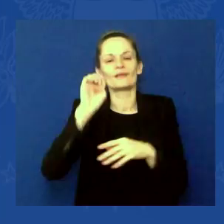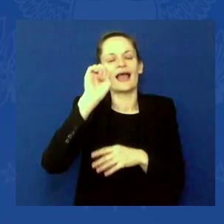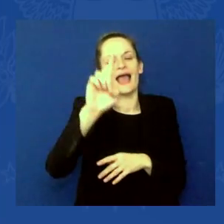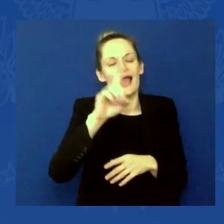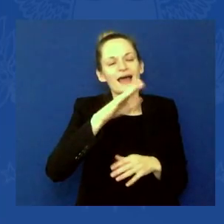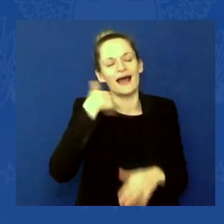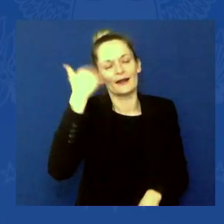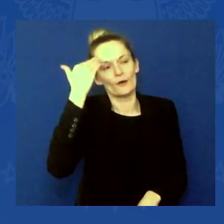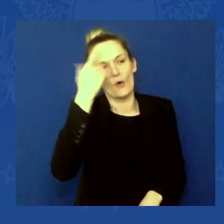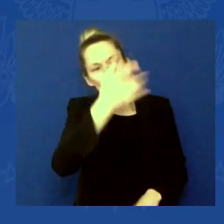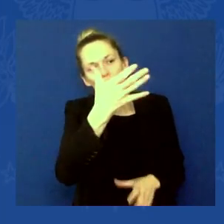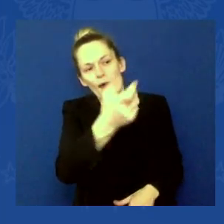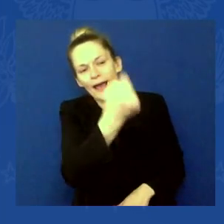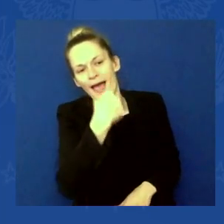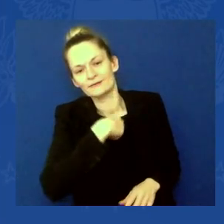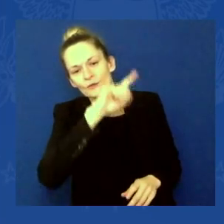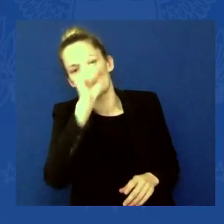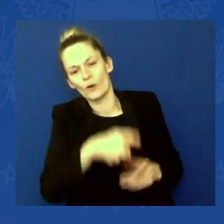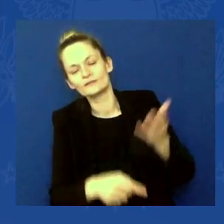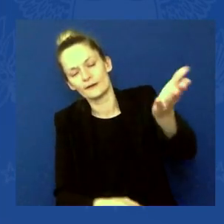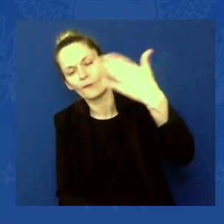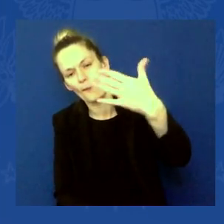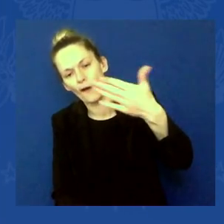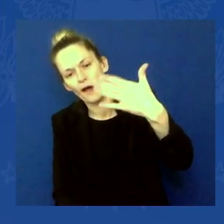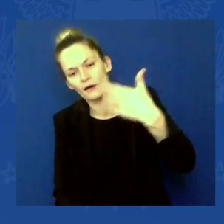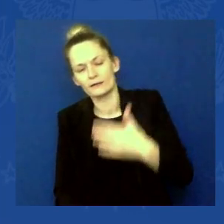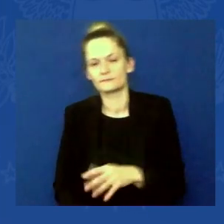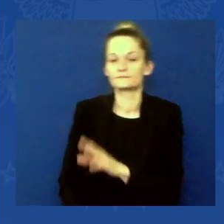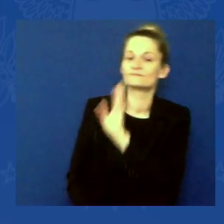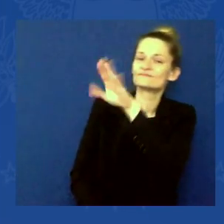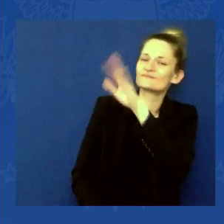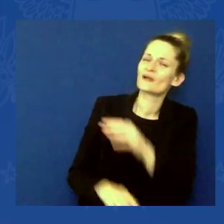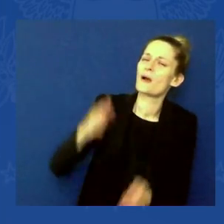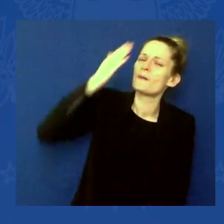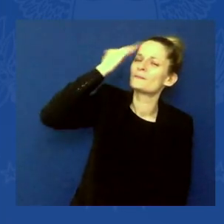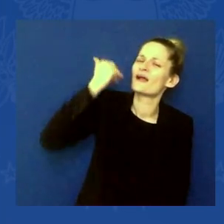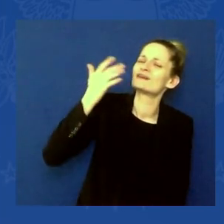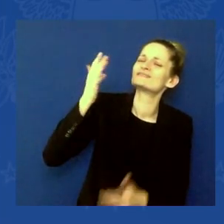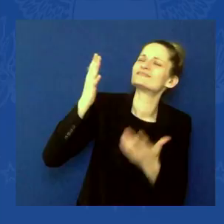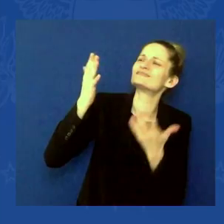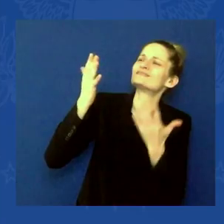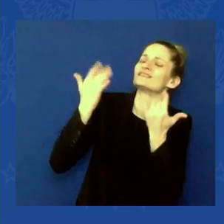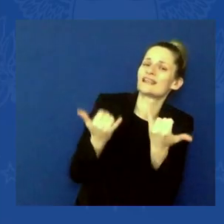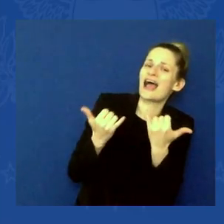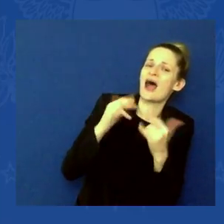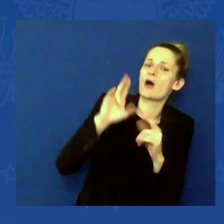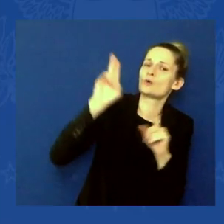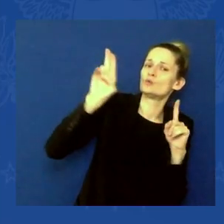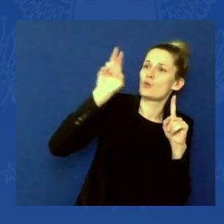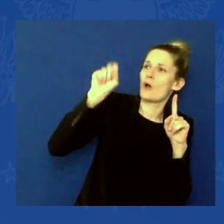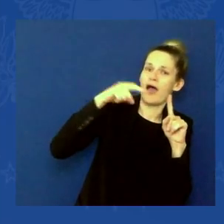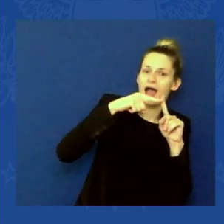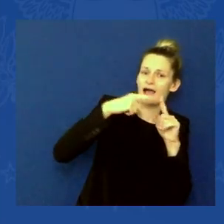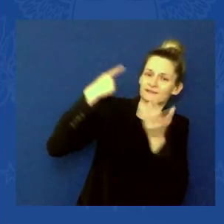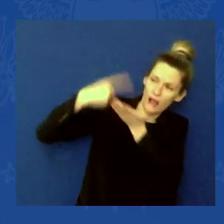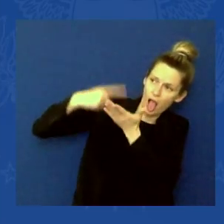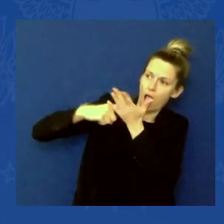Because the United States is now negotiating with the Taliban over airport access and such, do you now trust them?